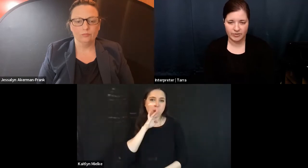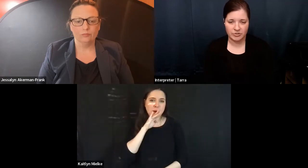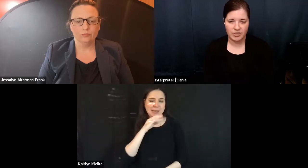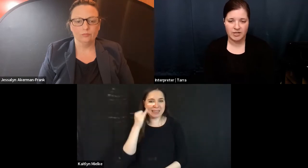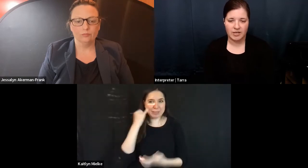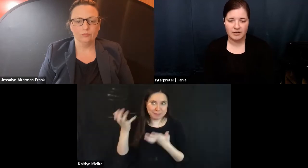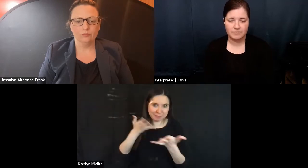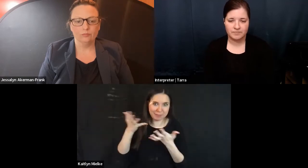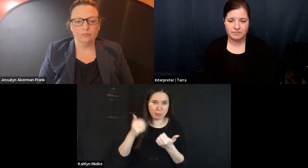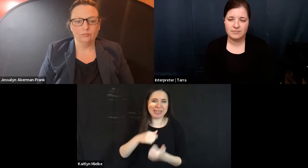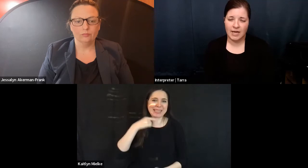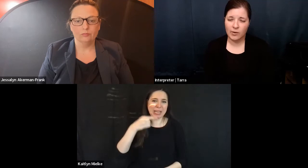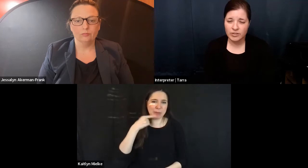And eventually around fifth grade, I transitioned completely to using American Sign Language 100%.